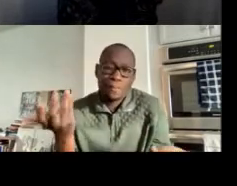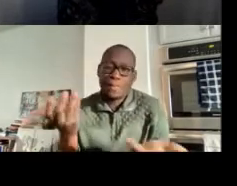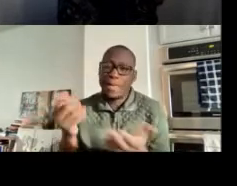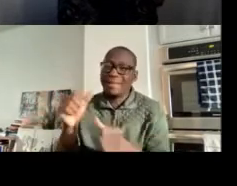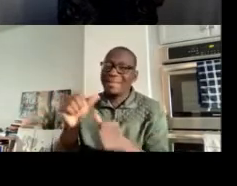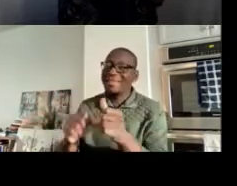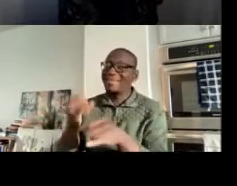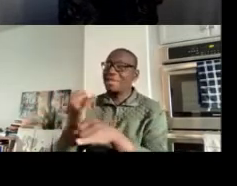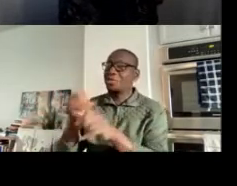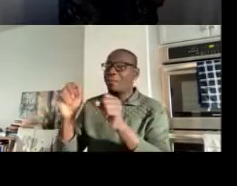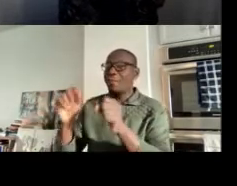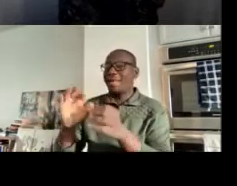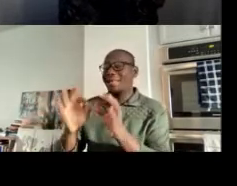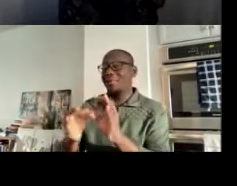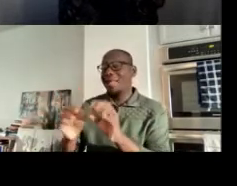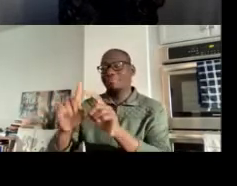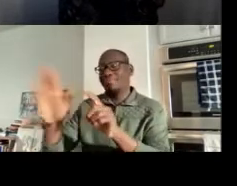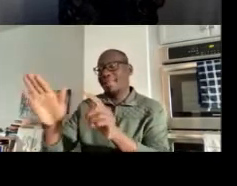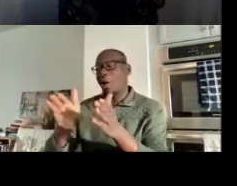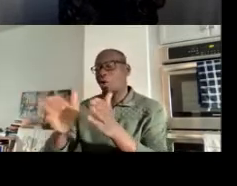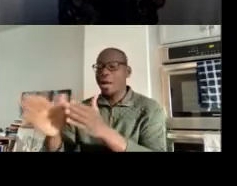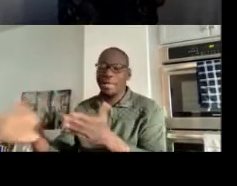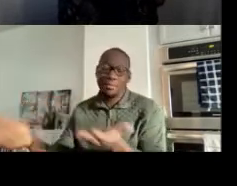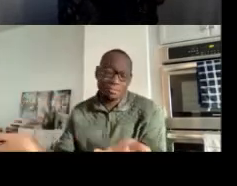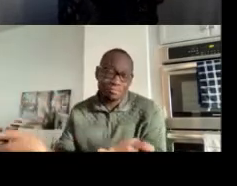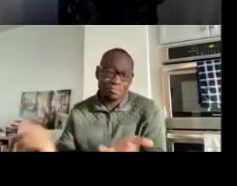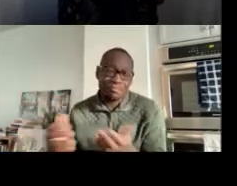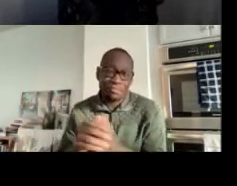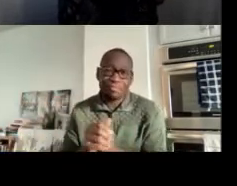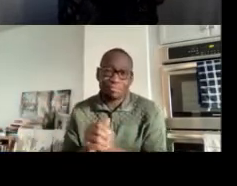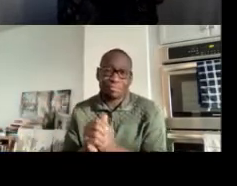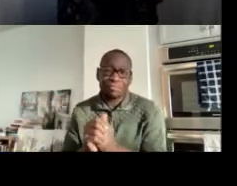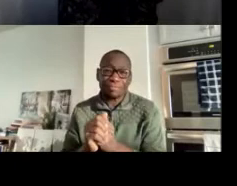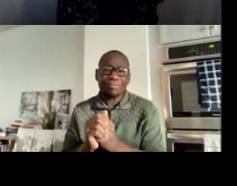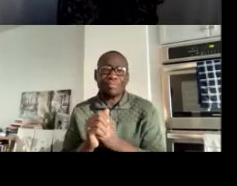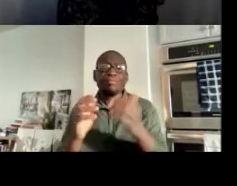And basically saying: What is reasonable? So an interpreter might say,